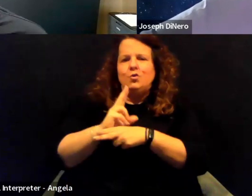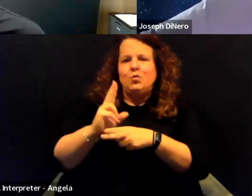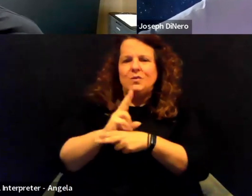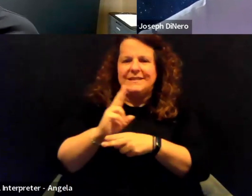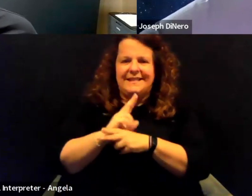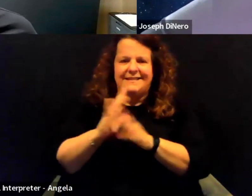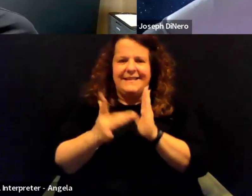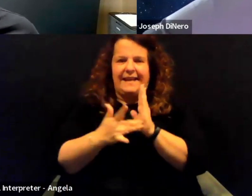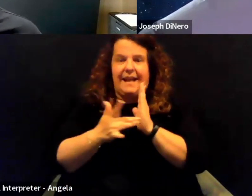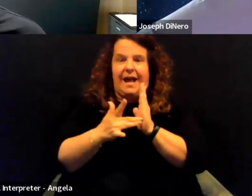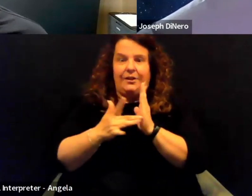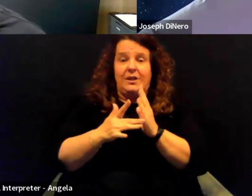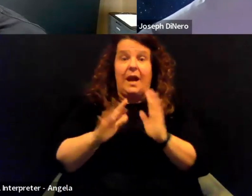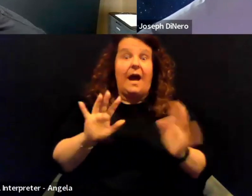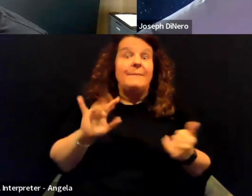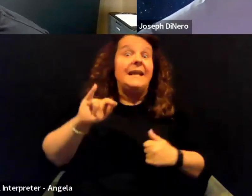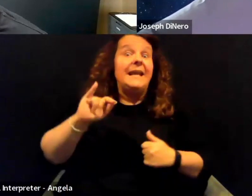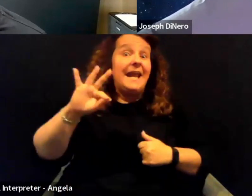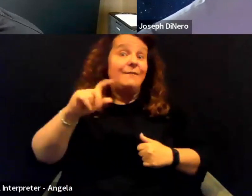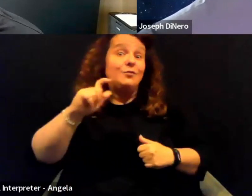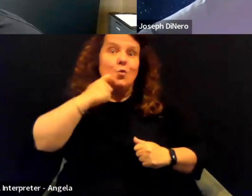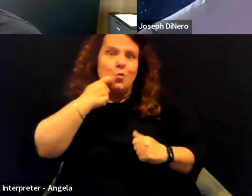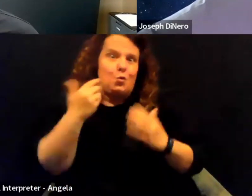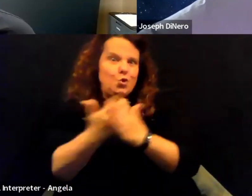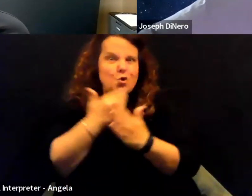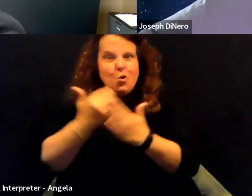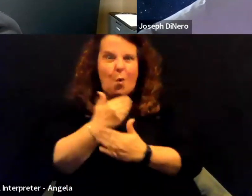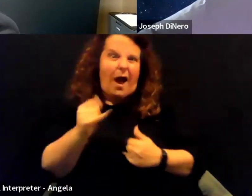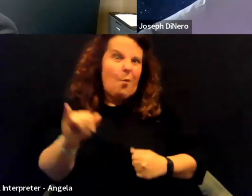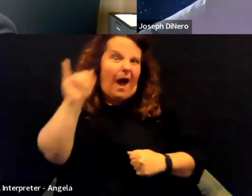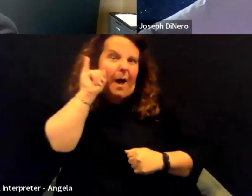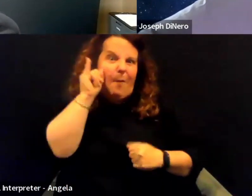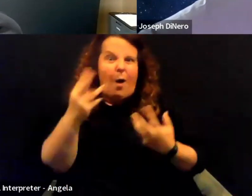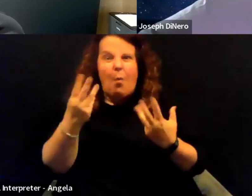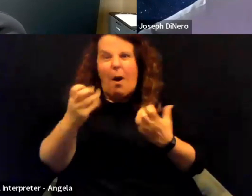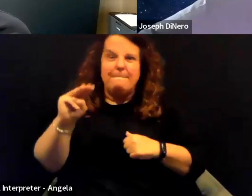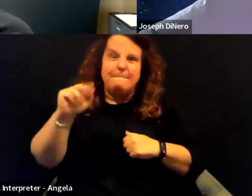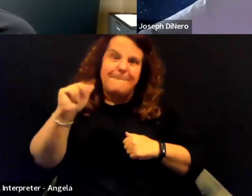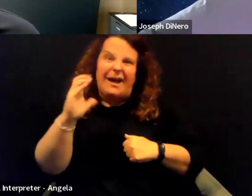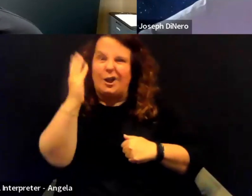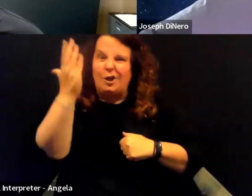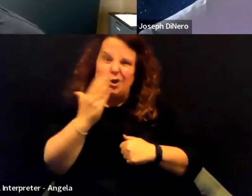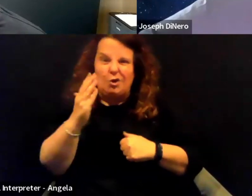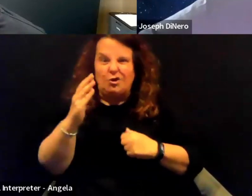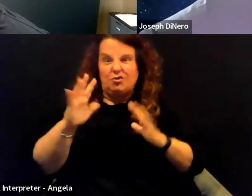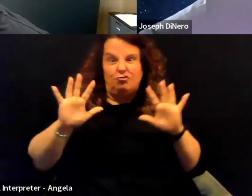Like, the iPhone is cool, so I'm gonna use the iPhone and I want a Mac because it's cool and it looks sexy and stuff, right?